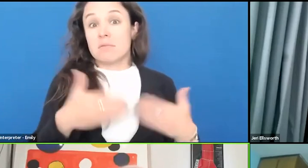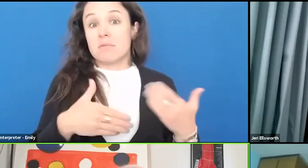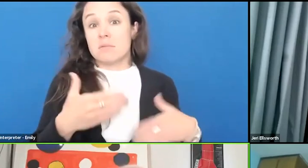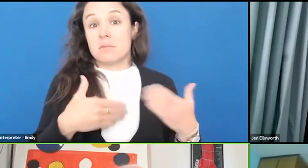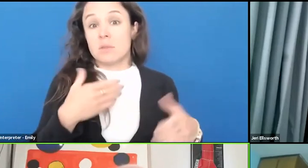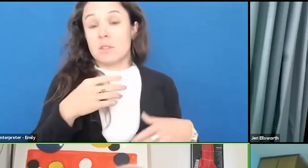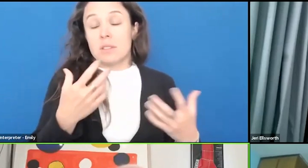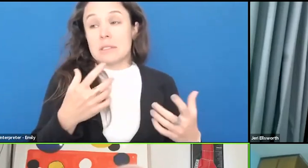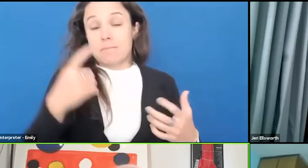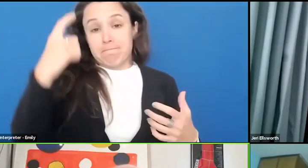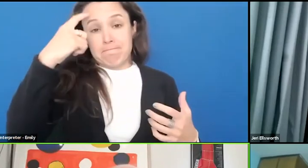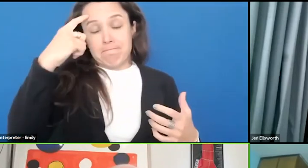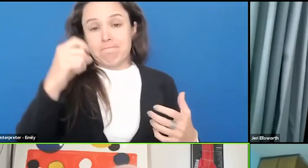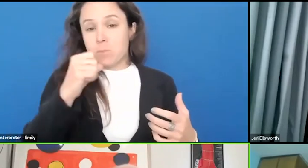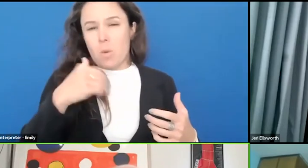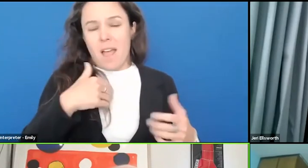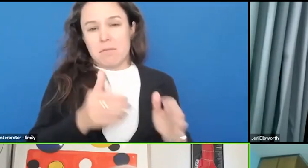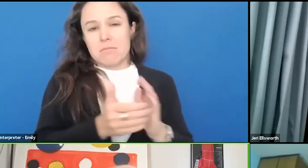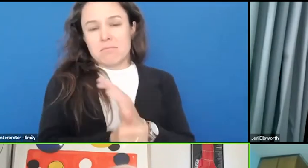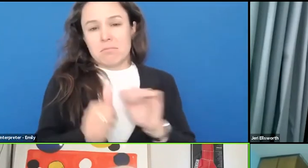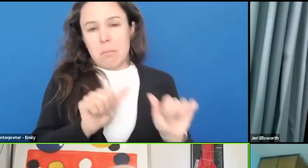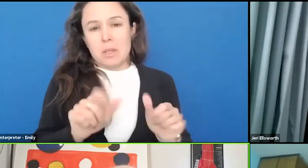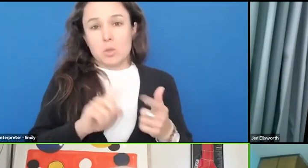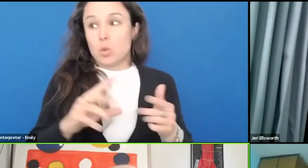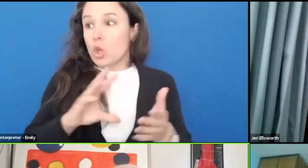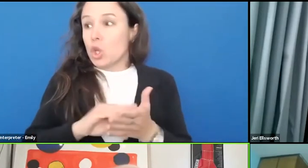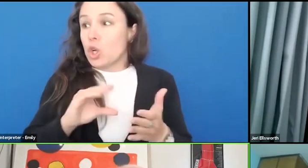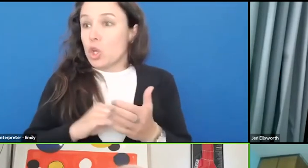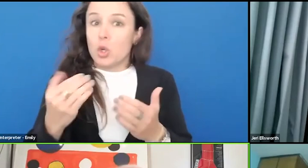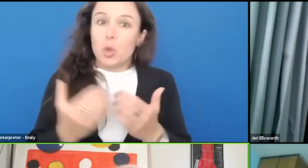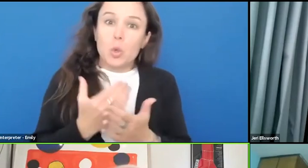the cognitive ability to learn something new, practice it, try it, and remember it,